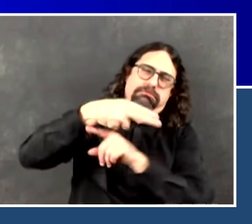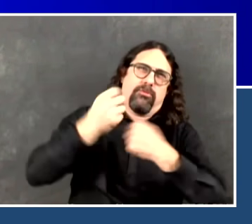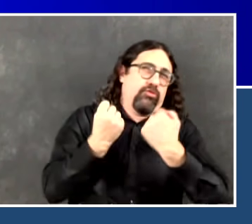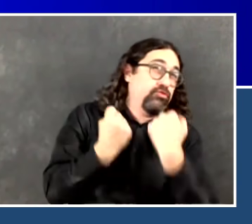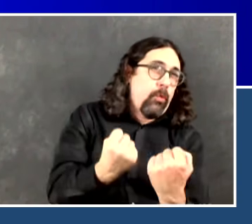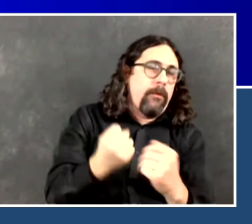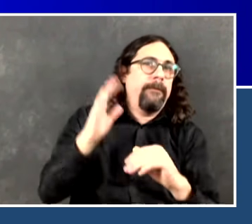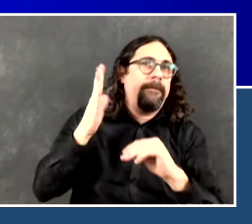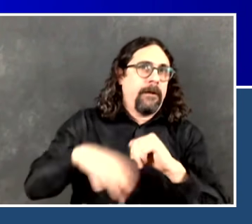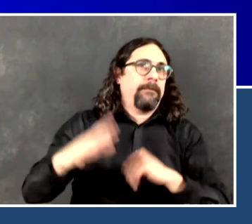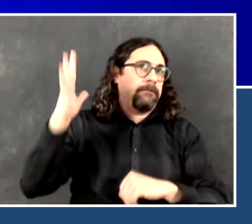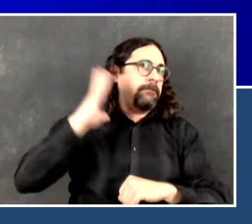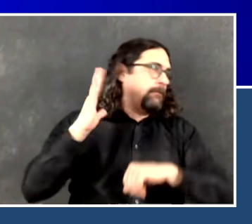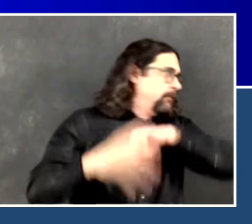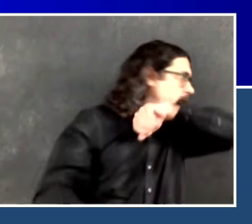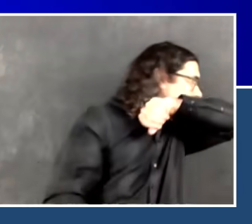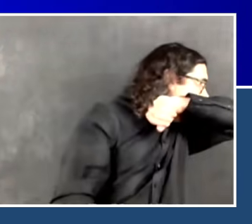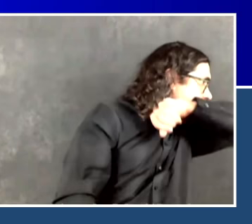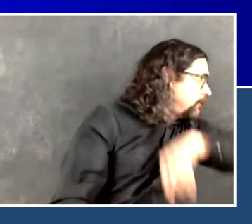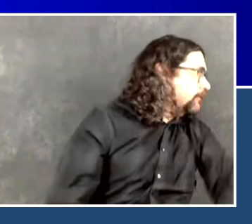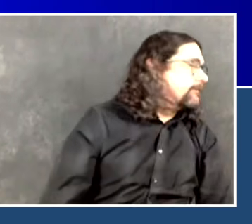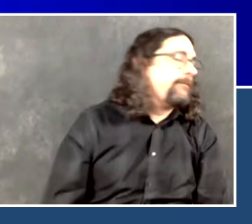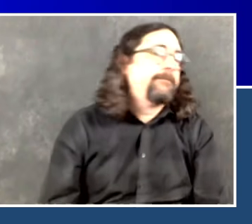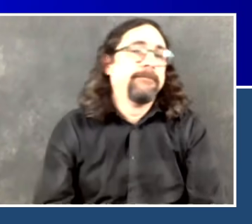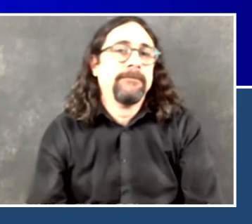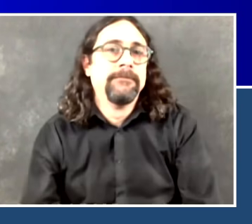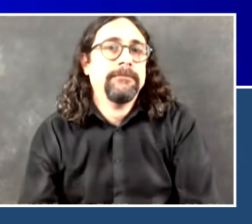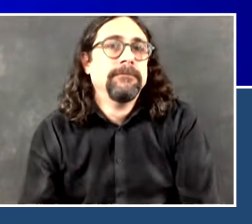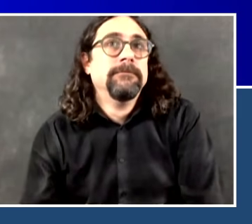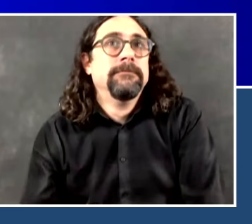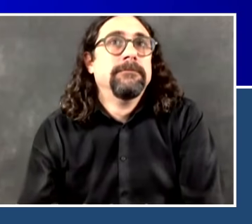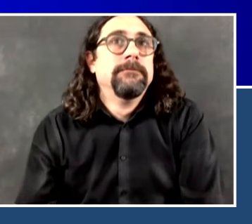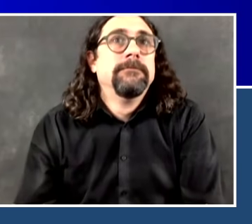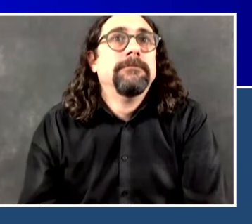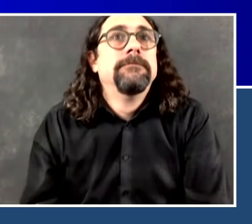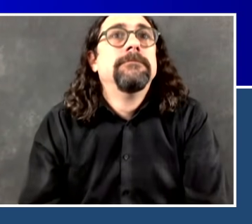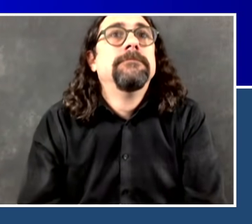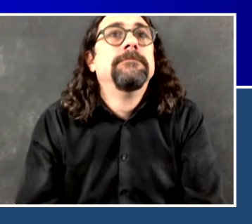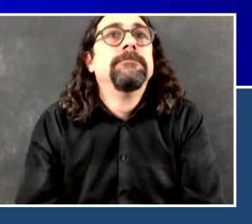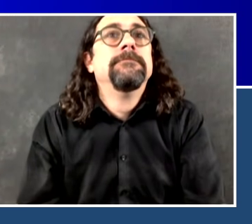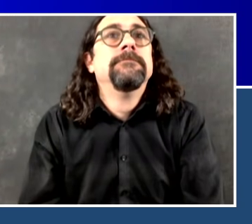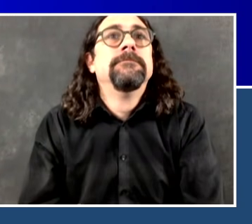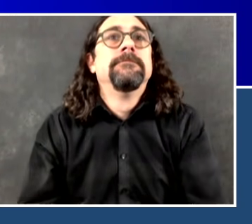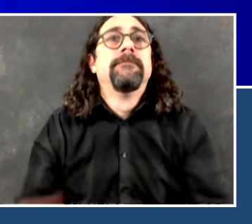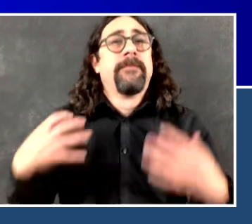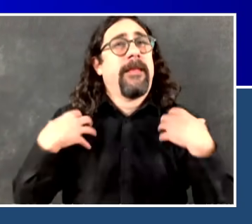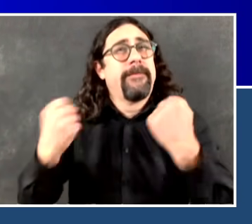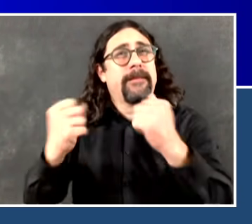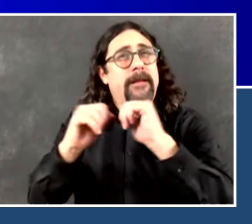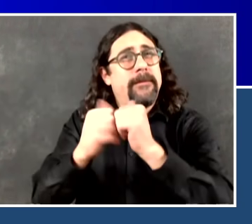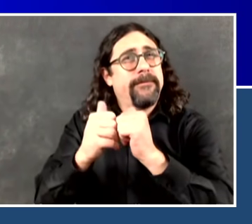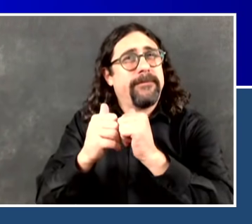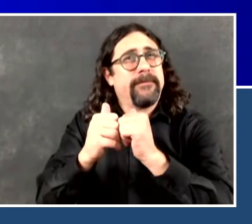FAIRER. SO RECOVERY STARTS WITH THE RESTART. IT STARTS WITH MAKING SURE WE'RE